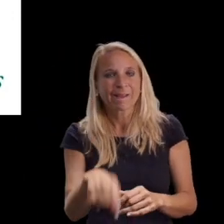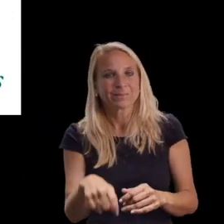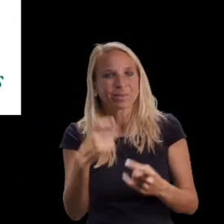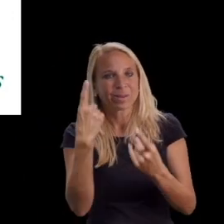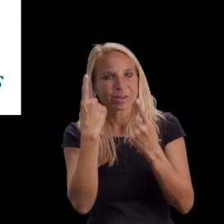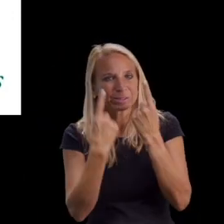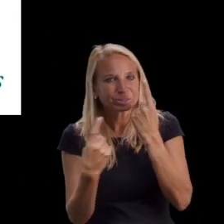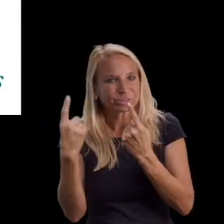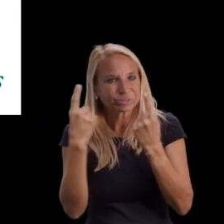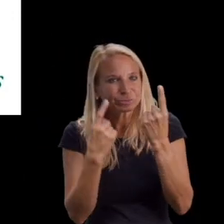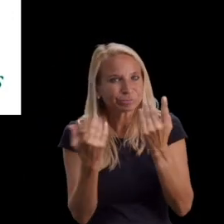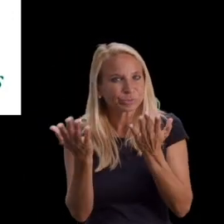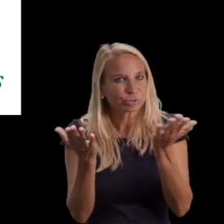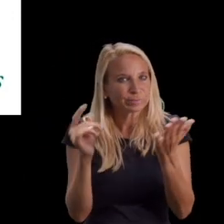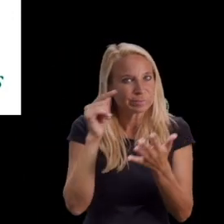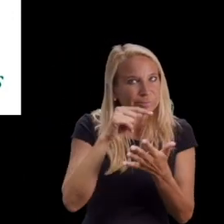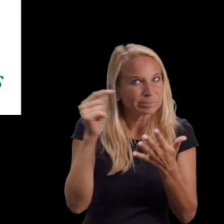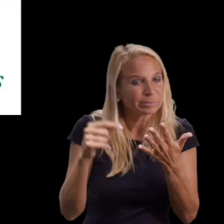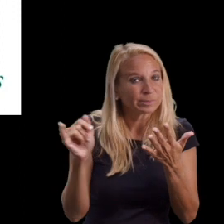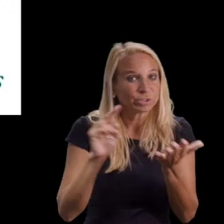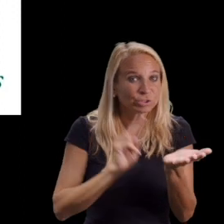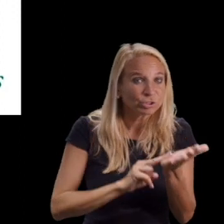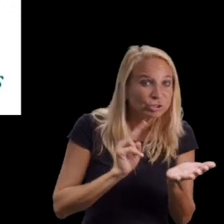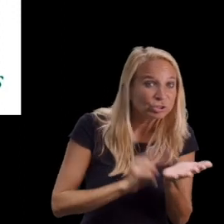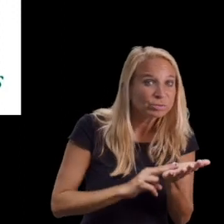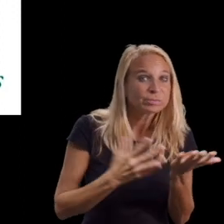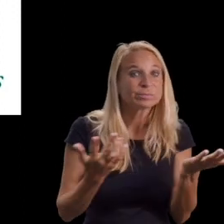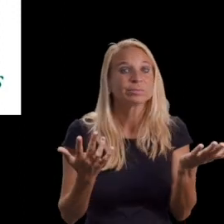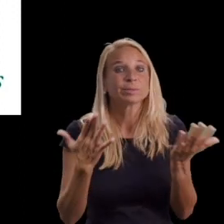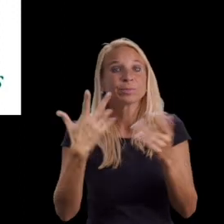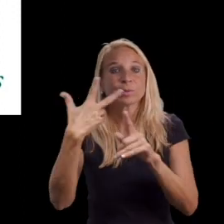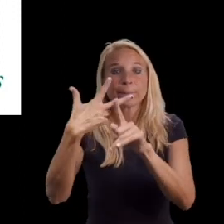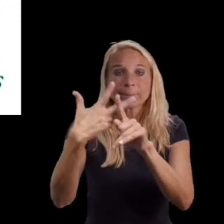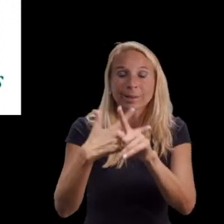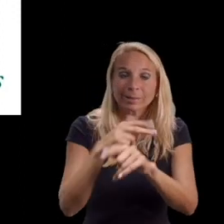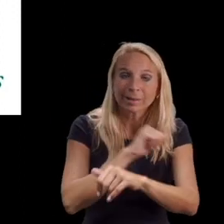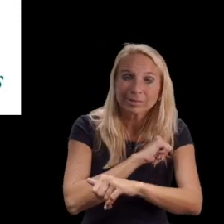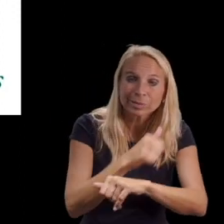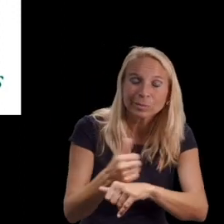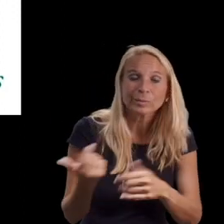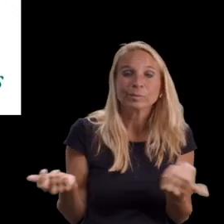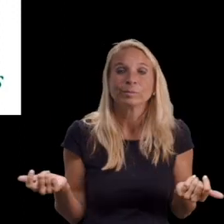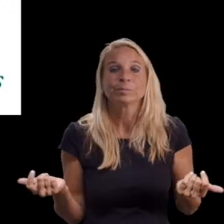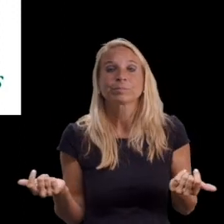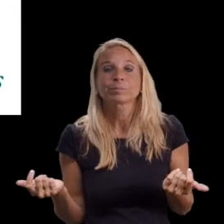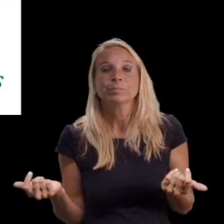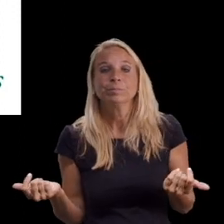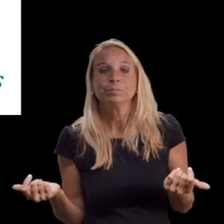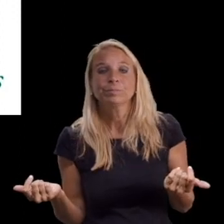for certain services like nursing, they might be three month authorizations.